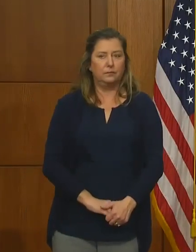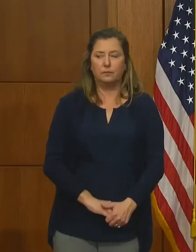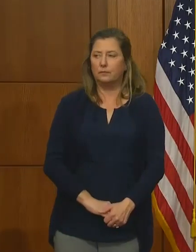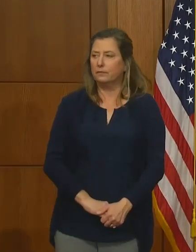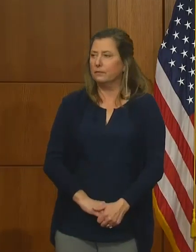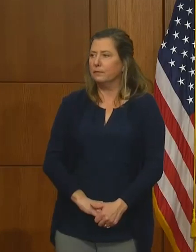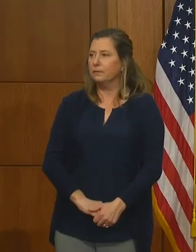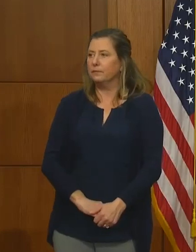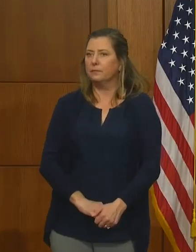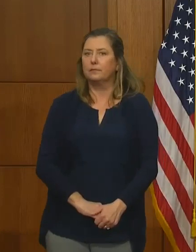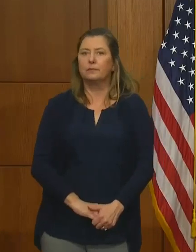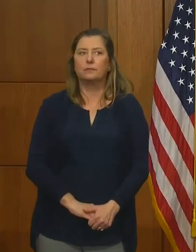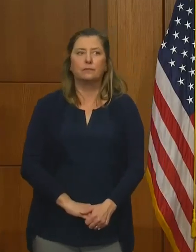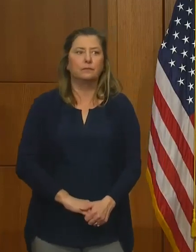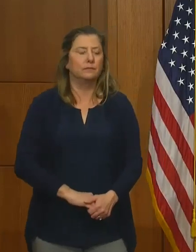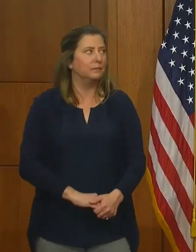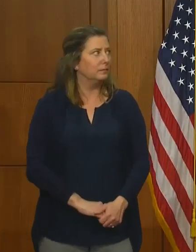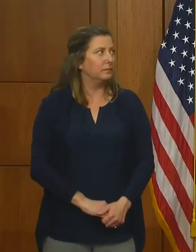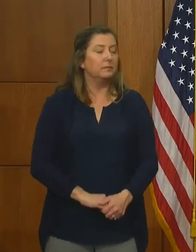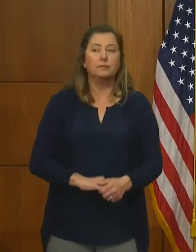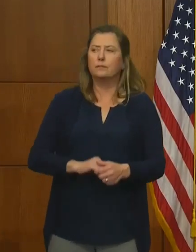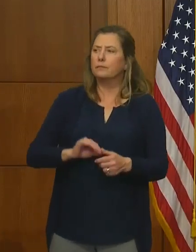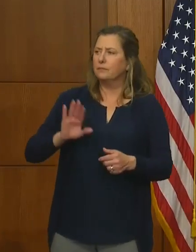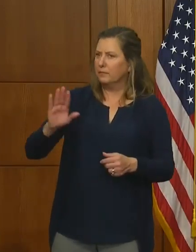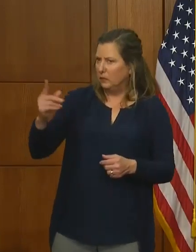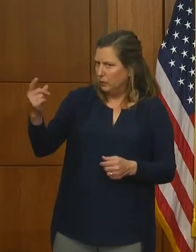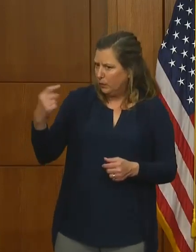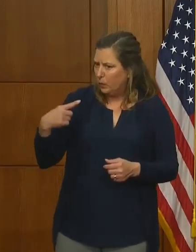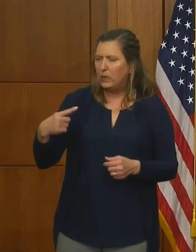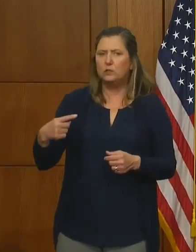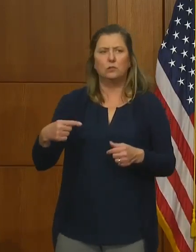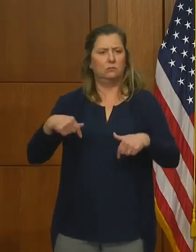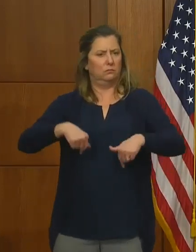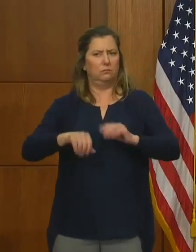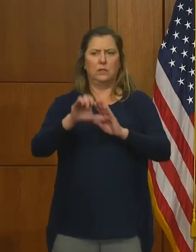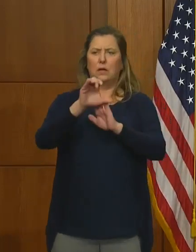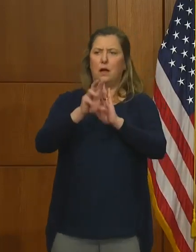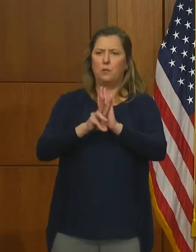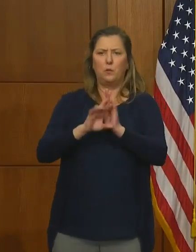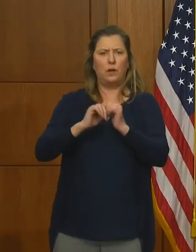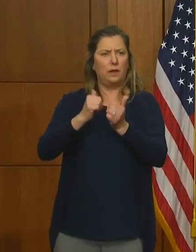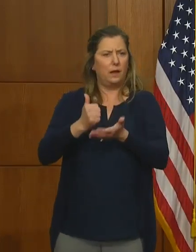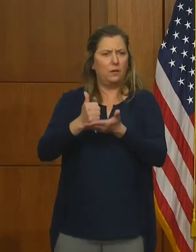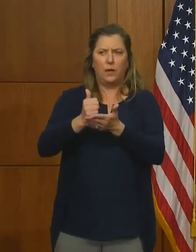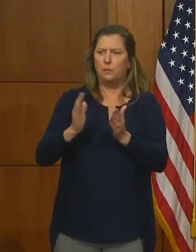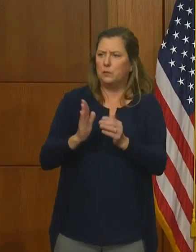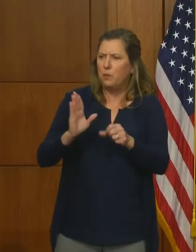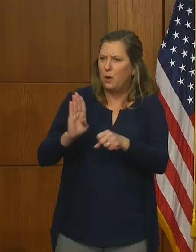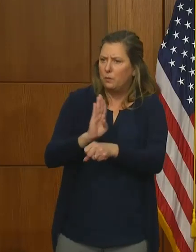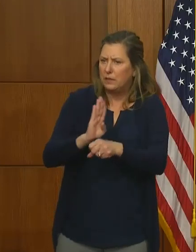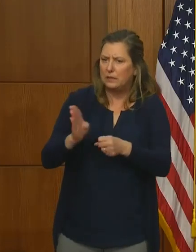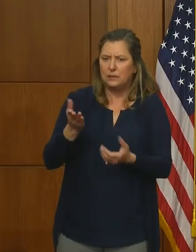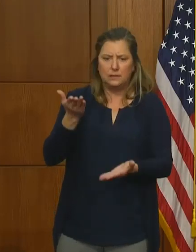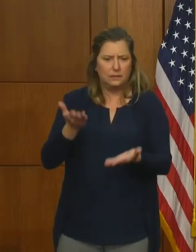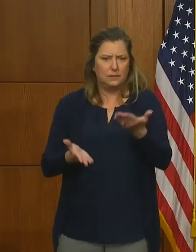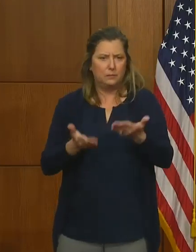TALK ABOUT WHAT DOING YEAH. THANKS FOR THE QUESTION WAS